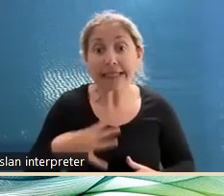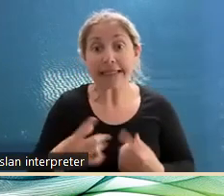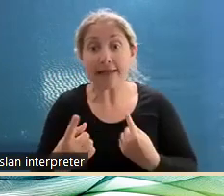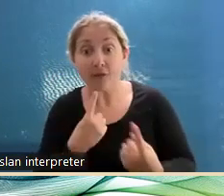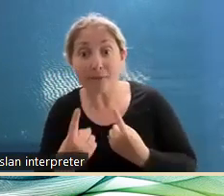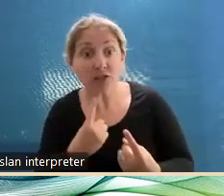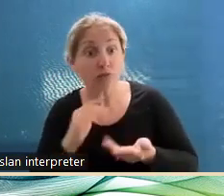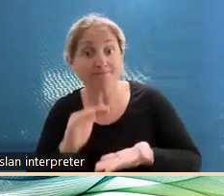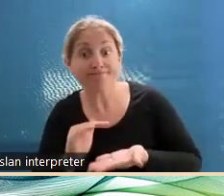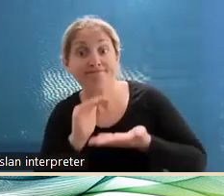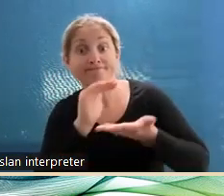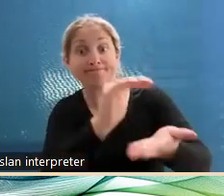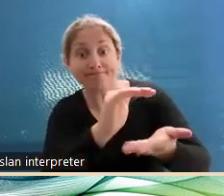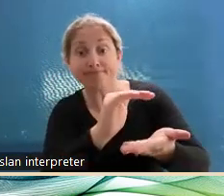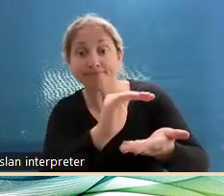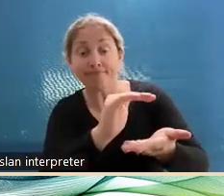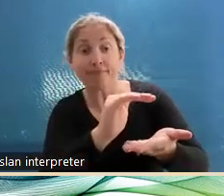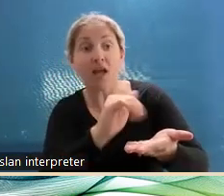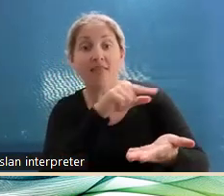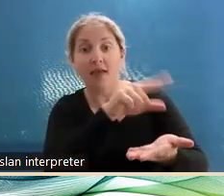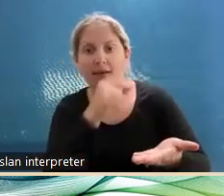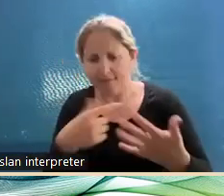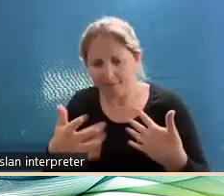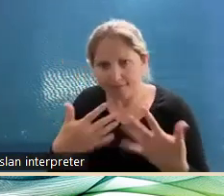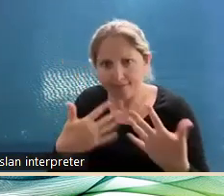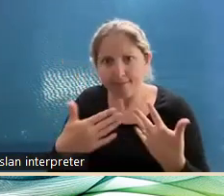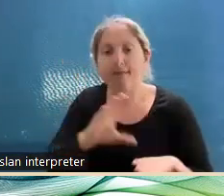Expert as part of your review.